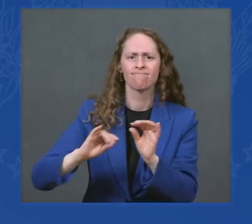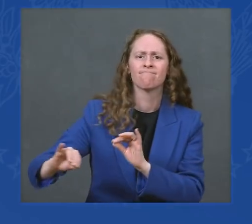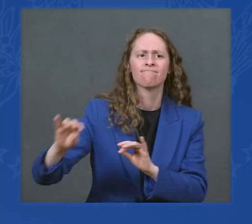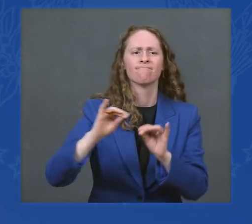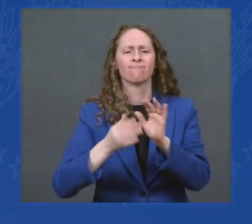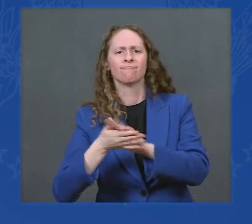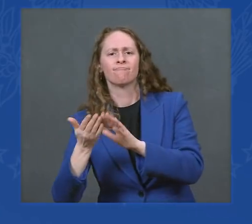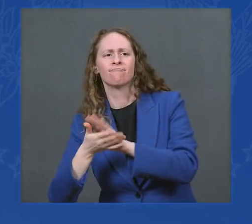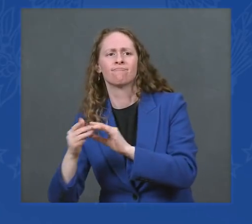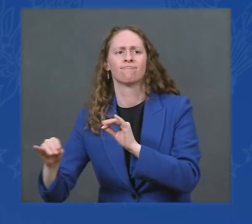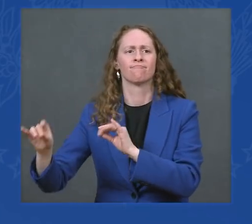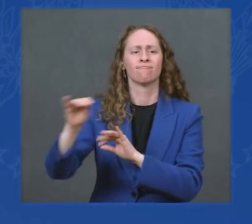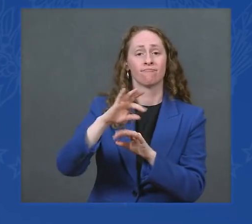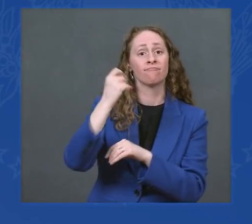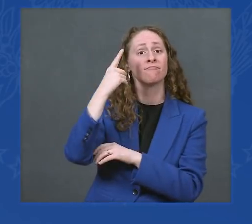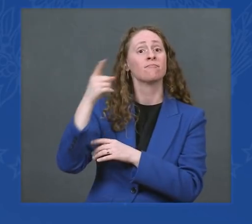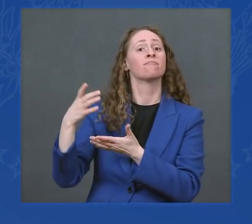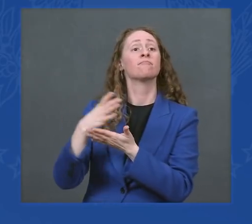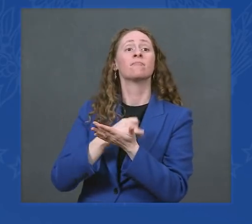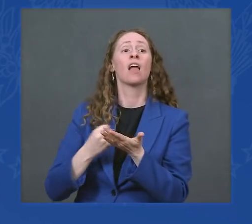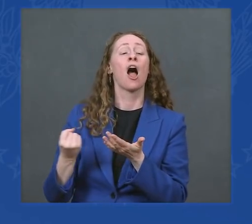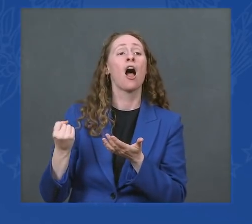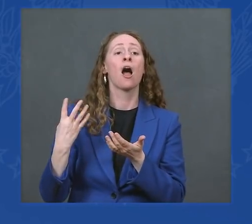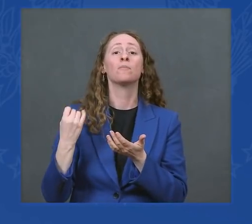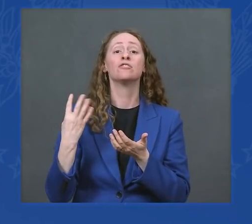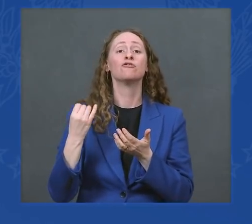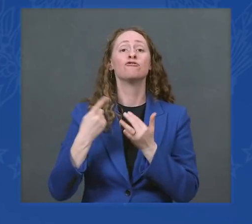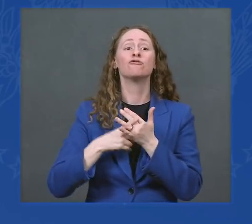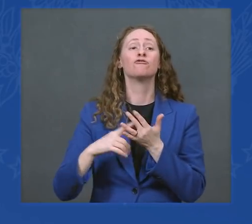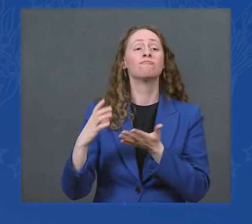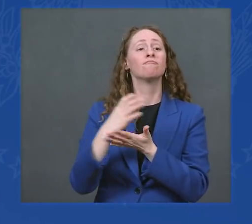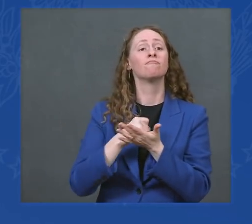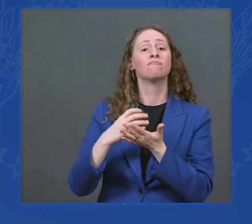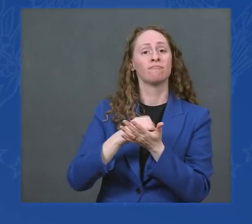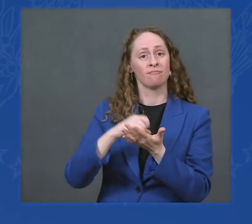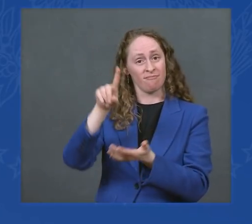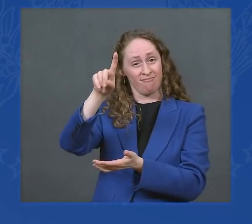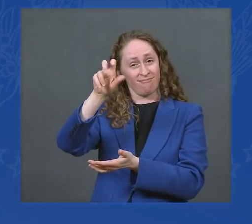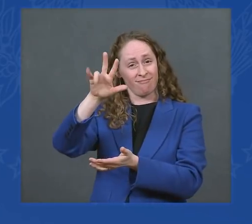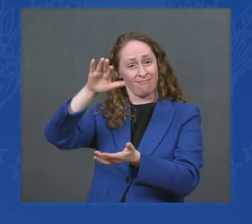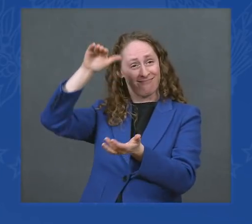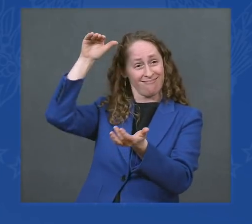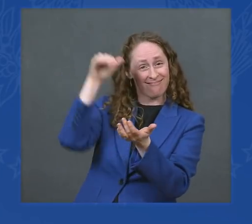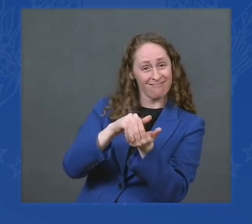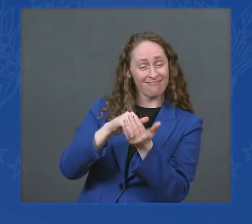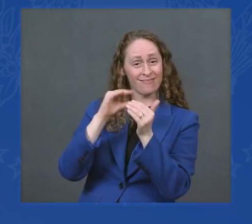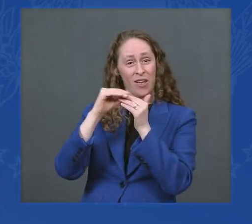Those semiconductors, microchips power virtually everything in our everyday lives: cellphones, automobiles, refrigerators,